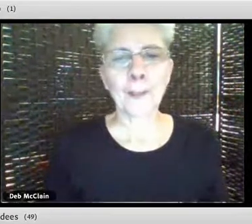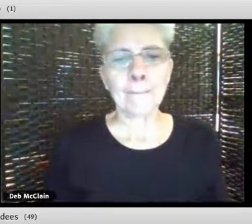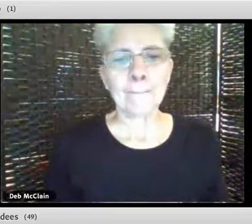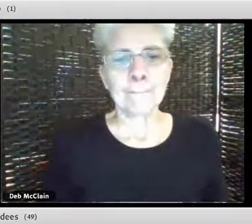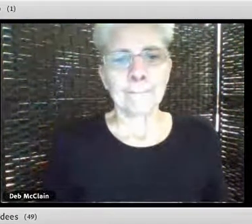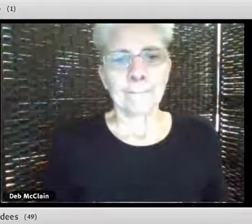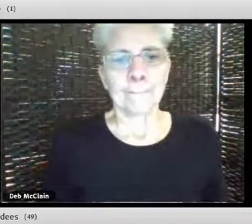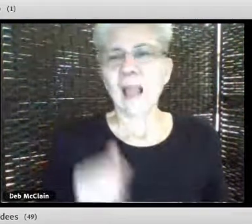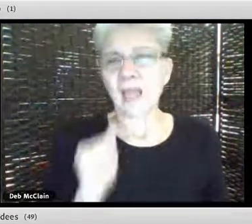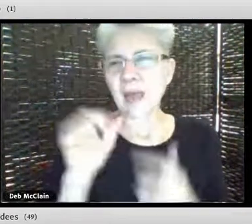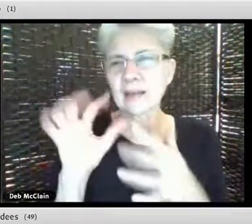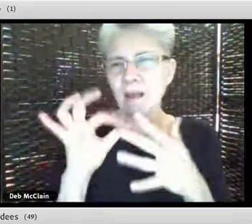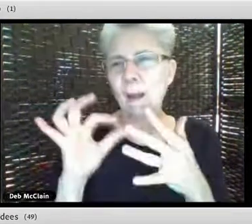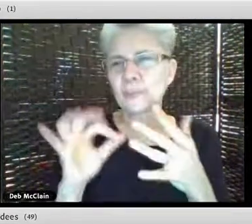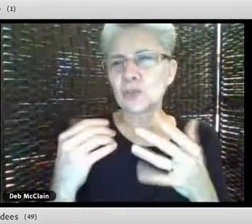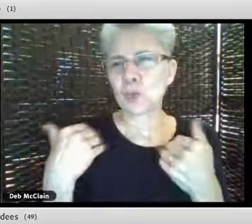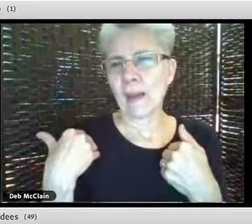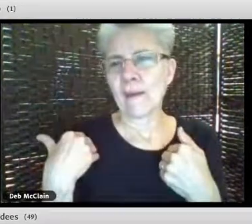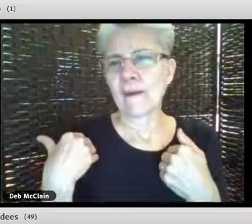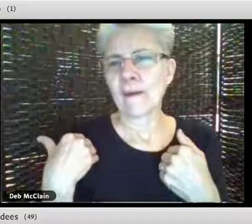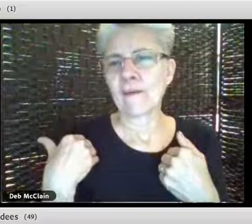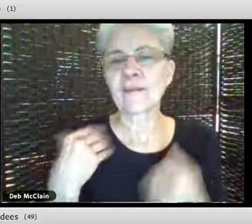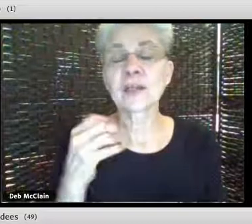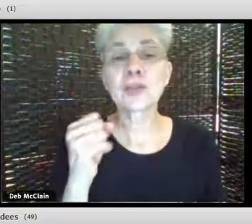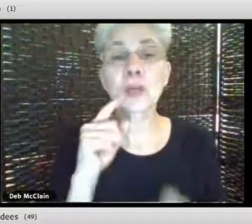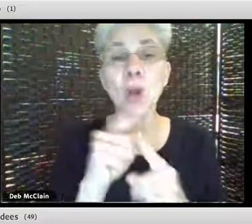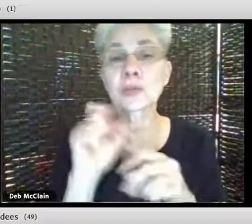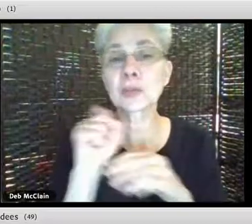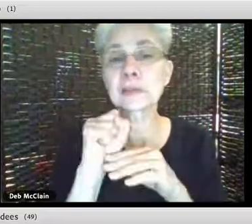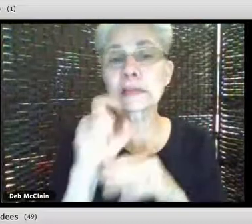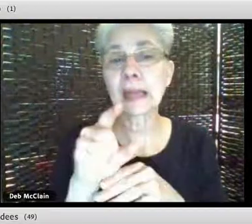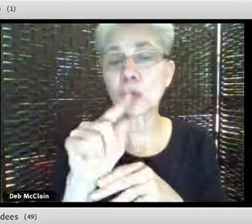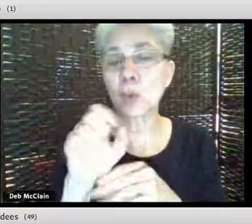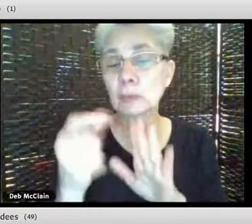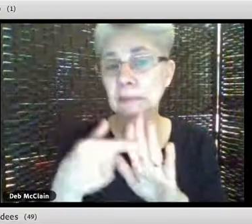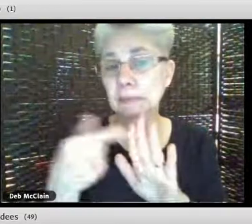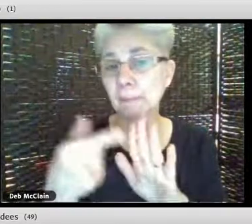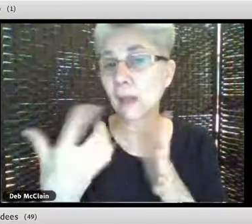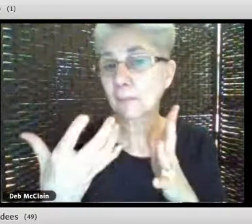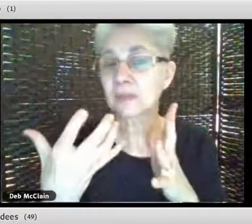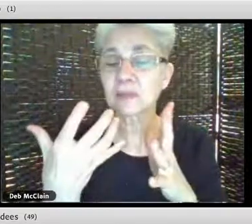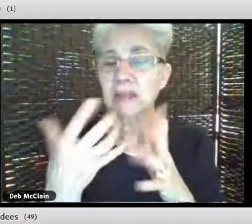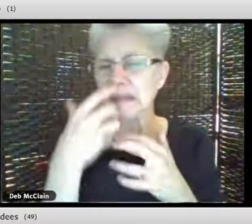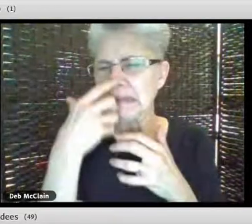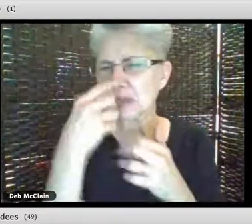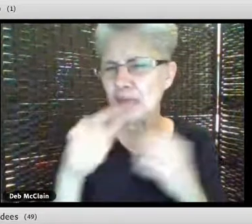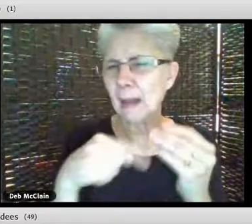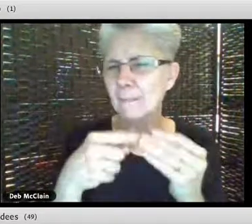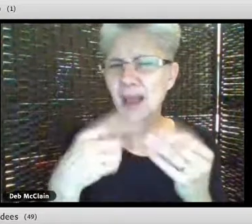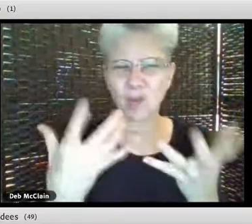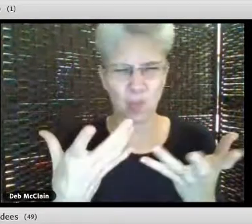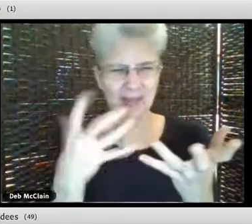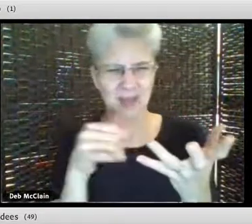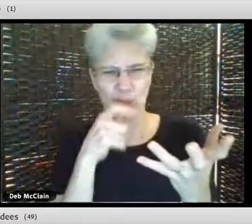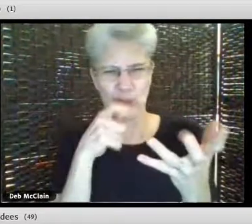So that's an option that you have. And you can send a note because sometimes, you know, it's kind of interesting about -- "Well, what is this? Who sent me this?"